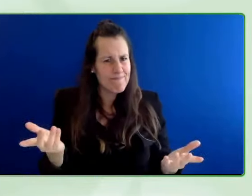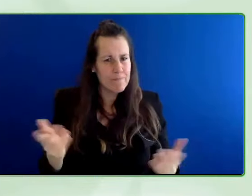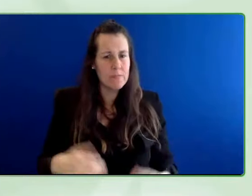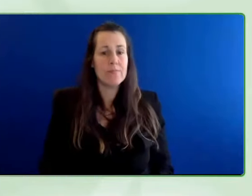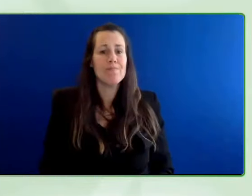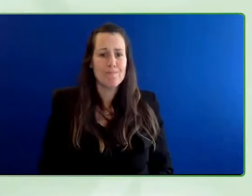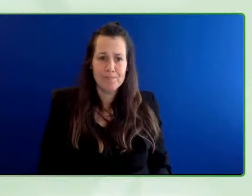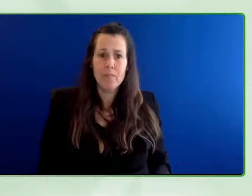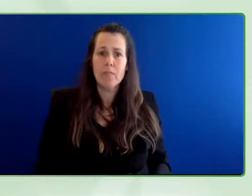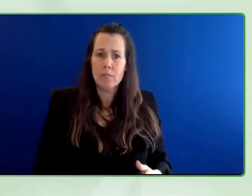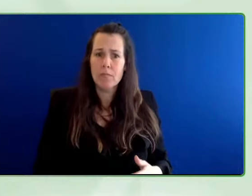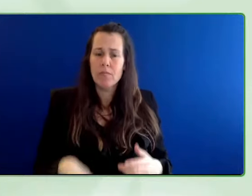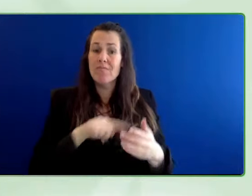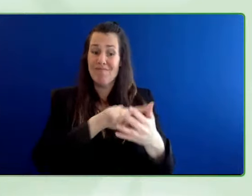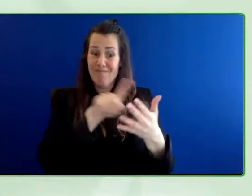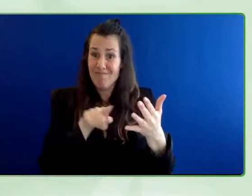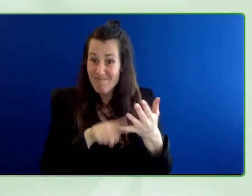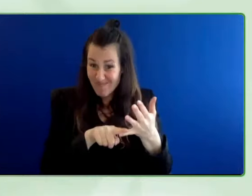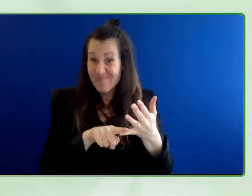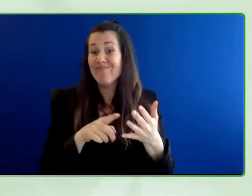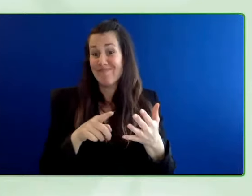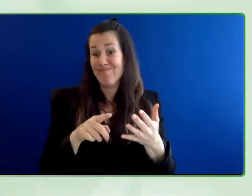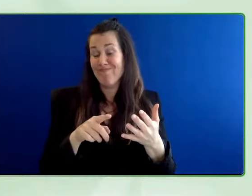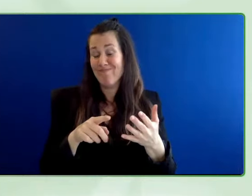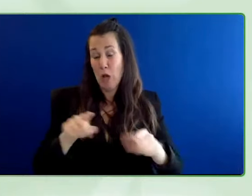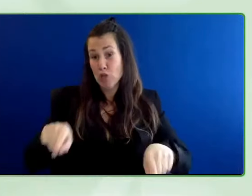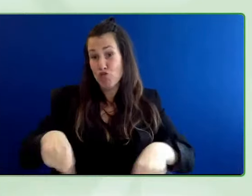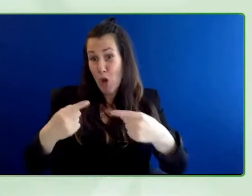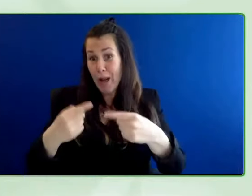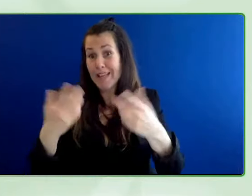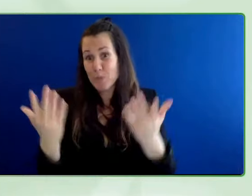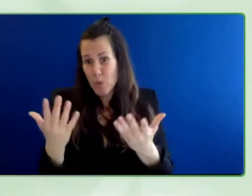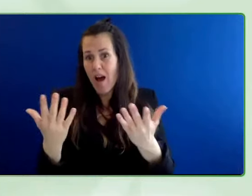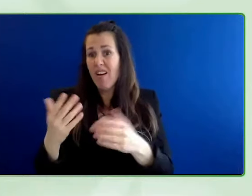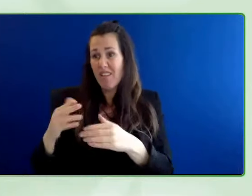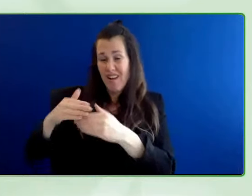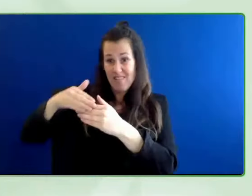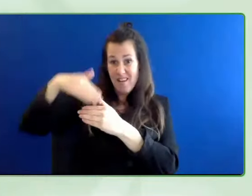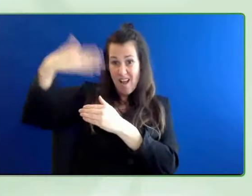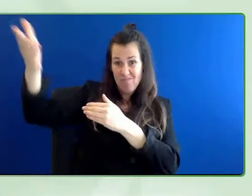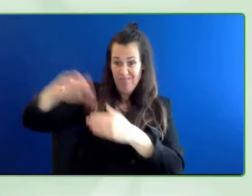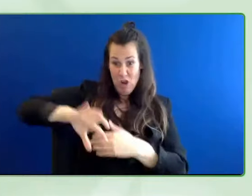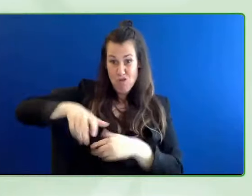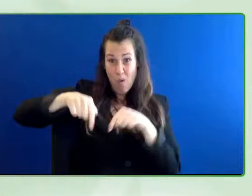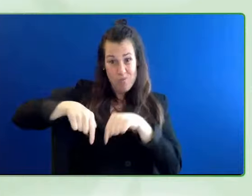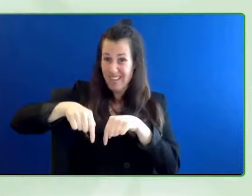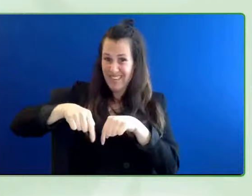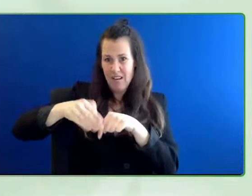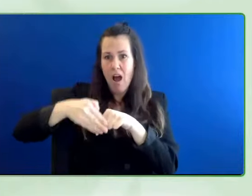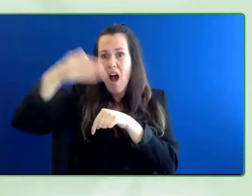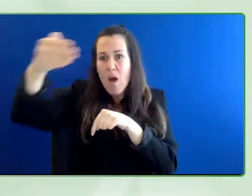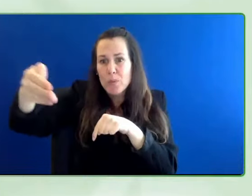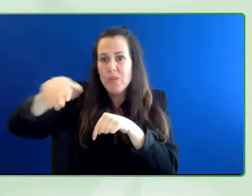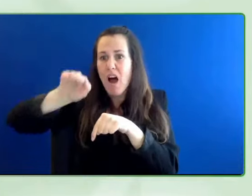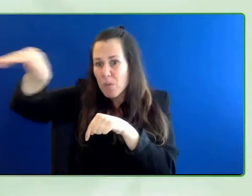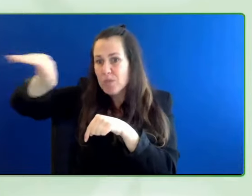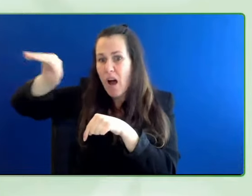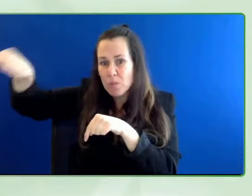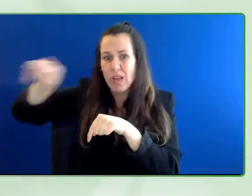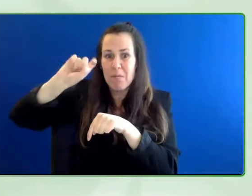We have one local language, and many people with disability speak that local language.